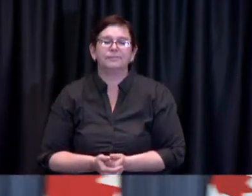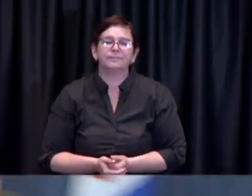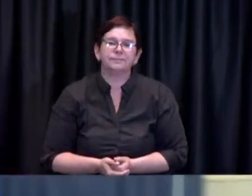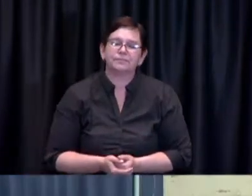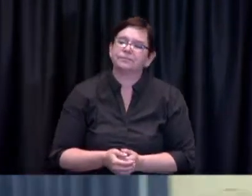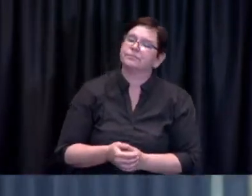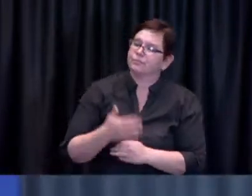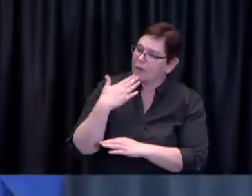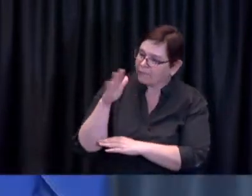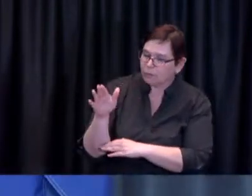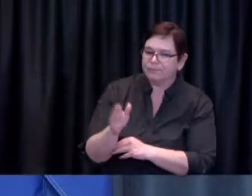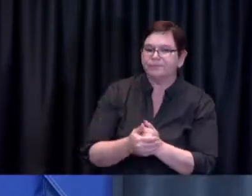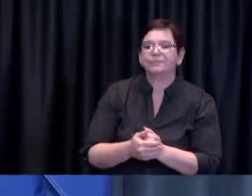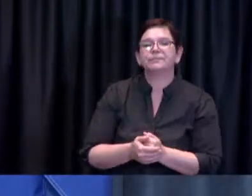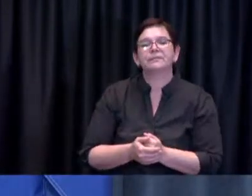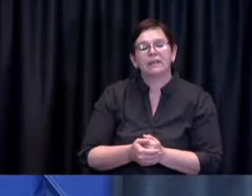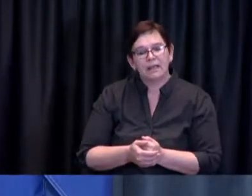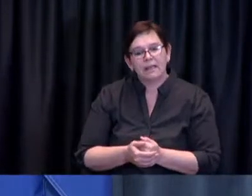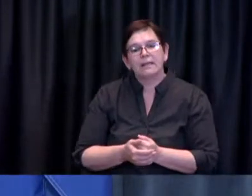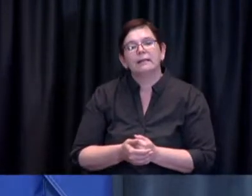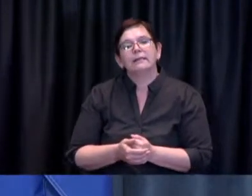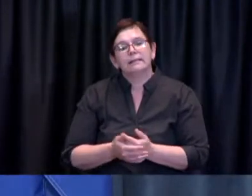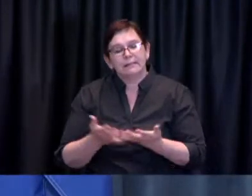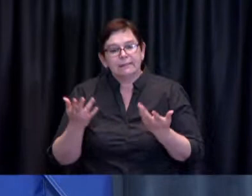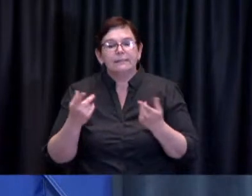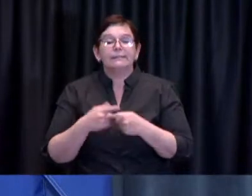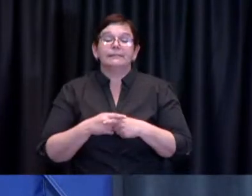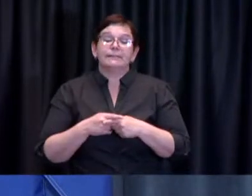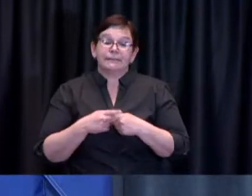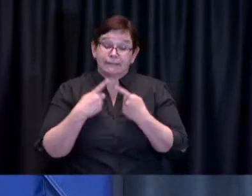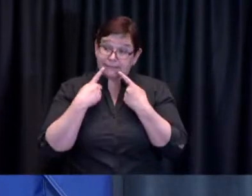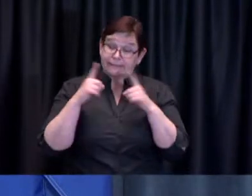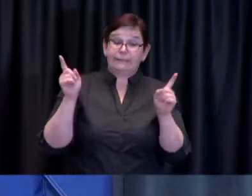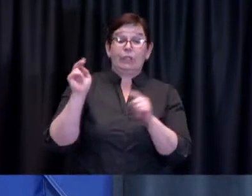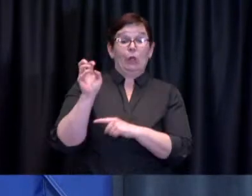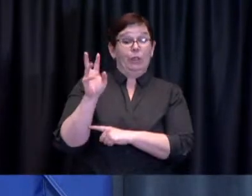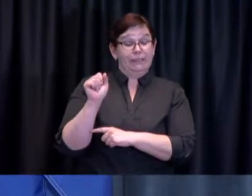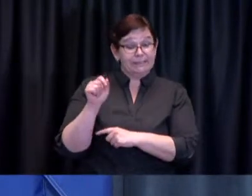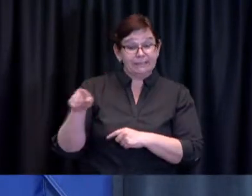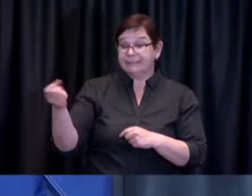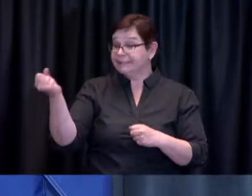good news came to us has come to us a couple of times this week now obviously firstly we were